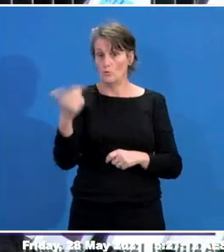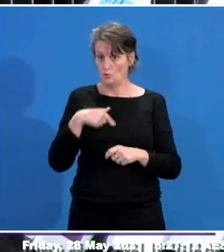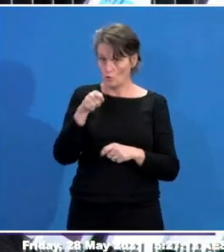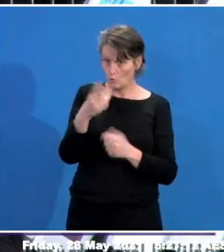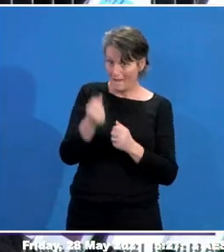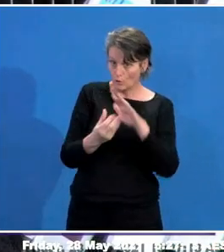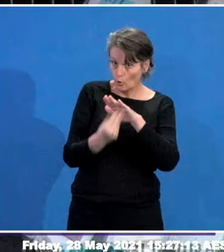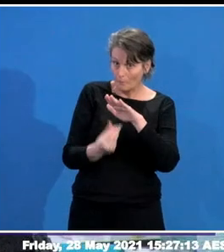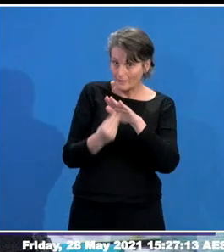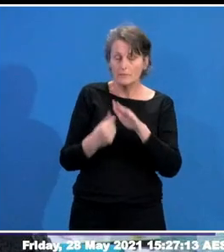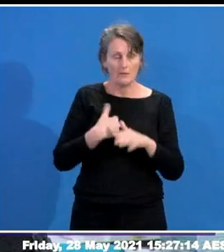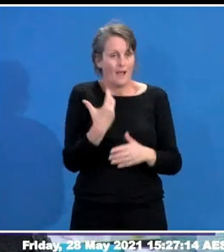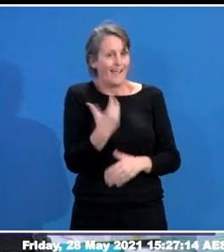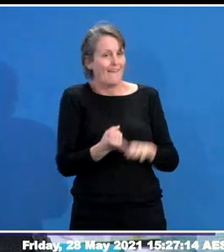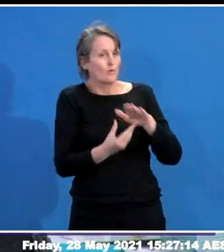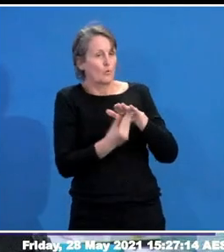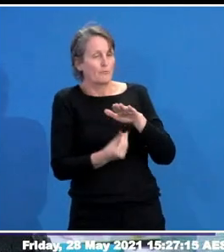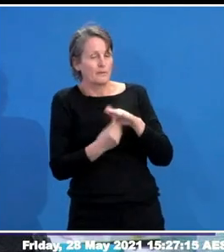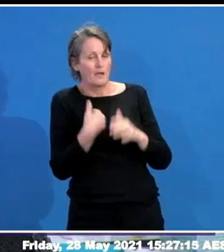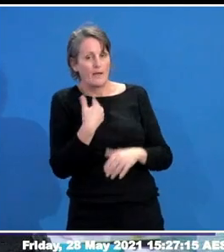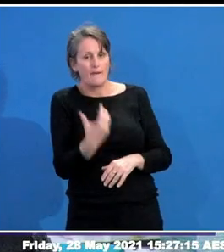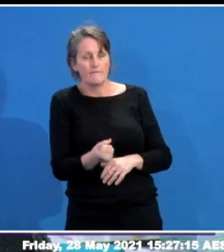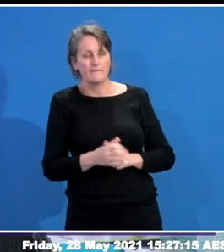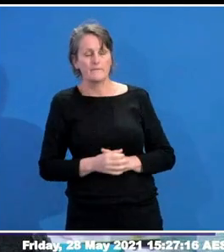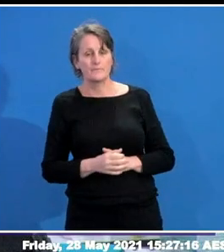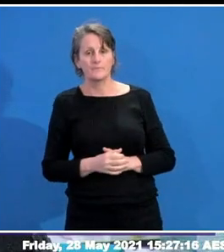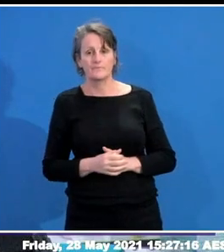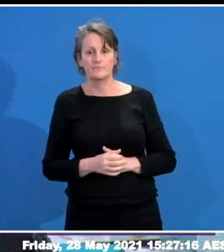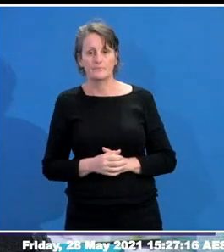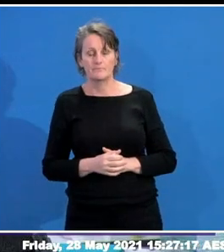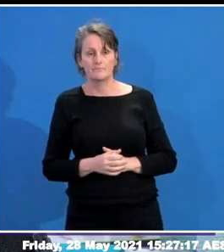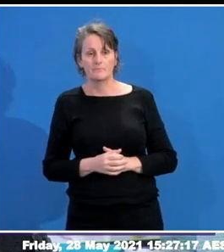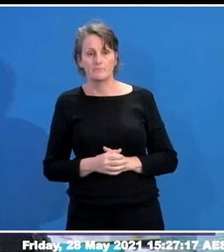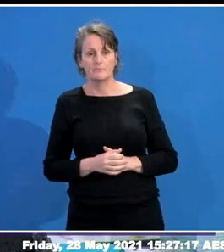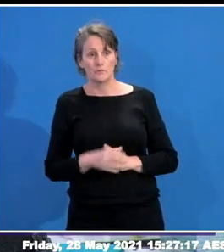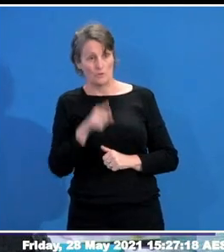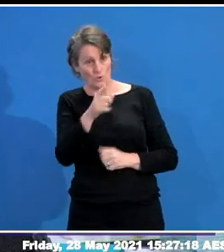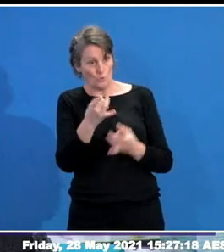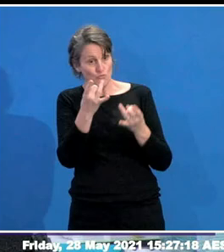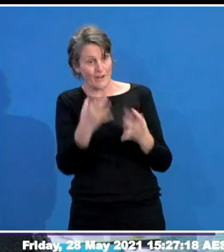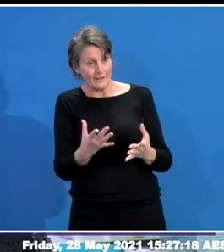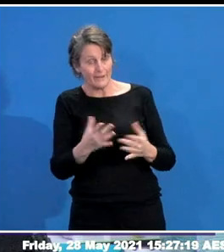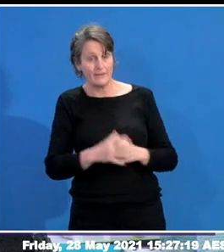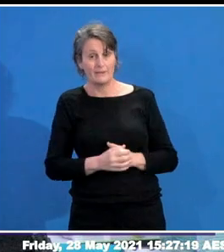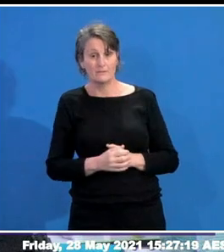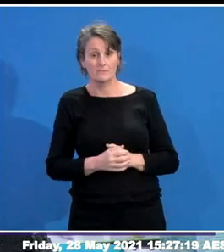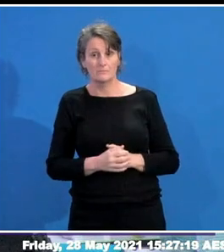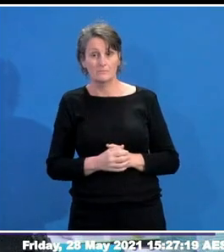I do have a copy which I understand that you have prepared and that has been